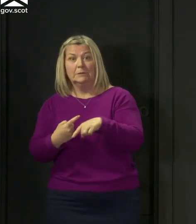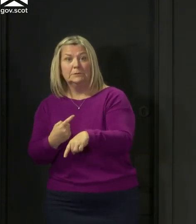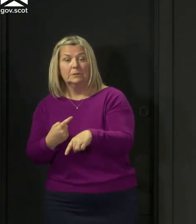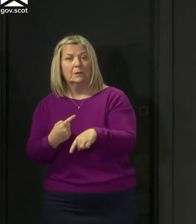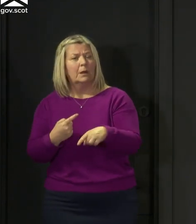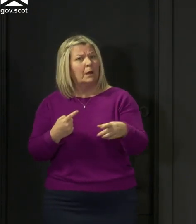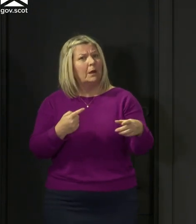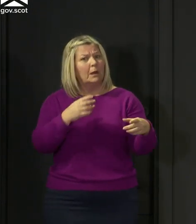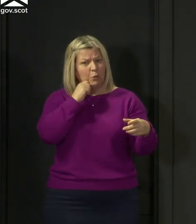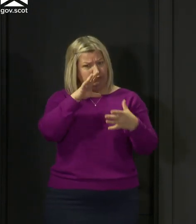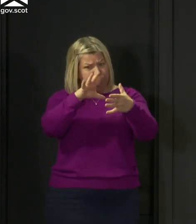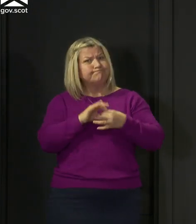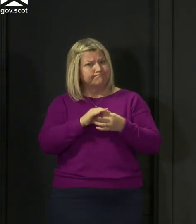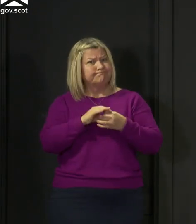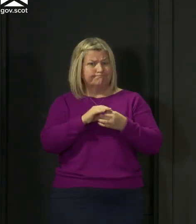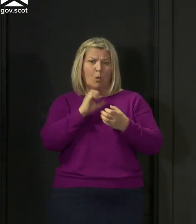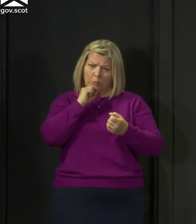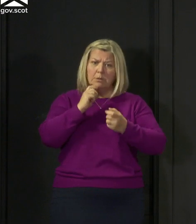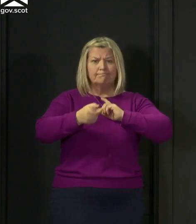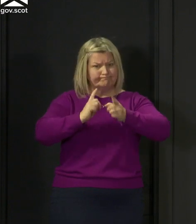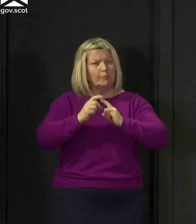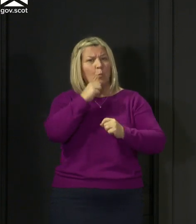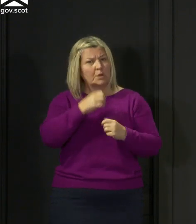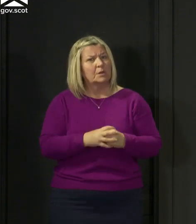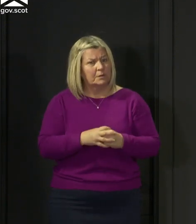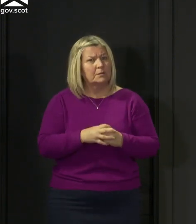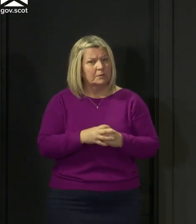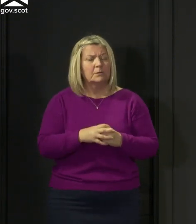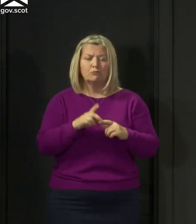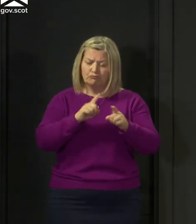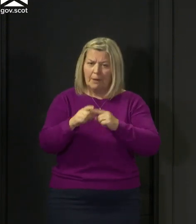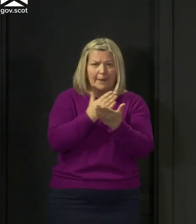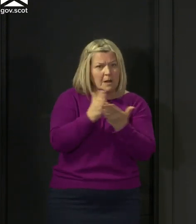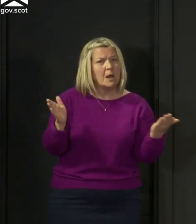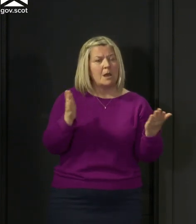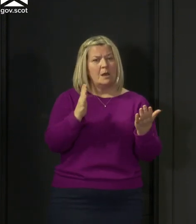can, and we will continue to set out the steps we take that help and support businesses and